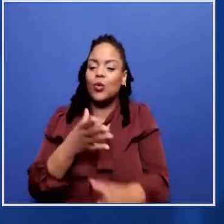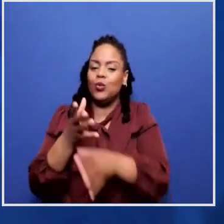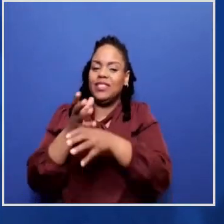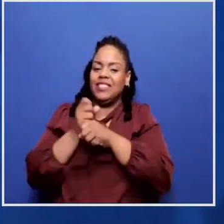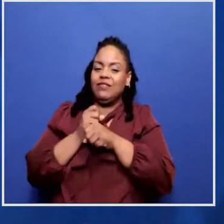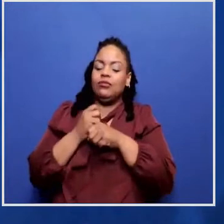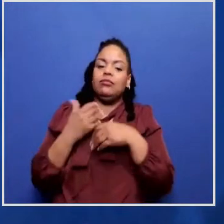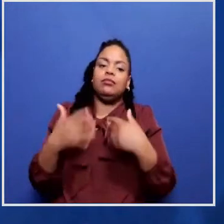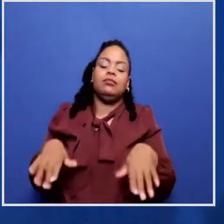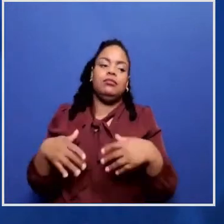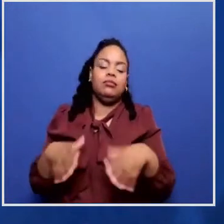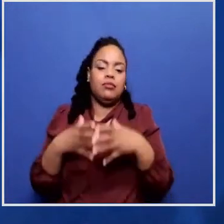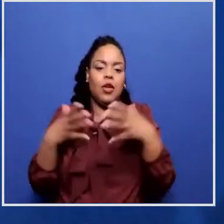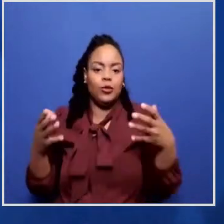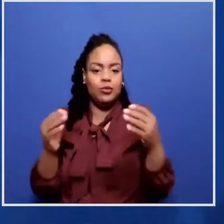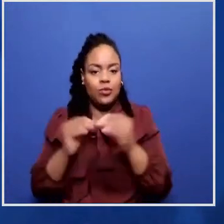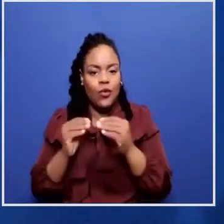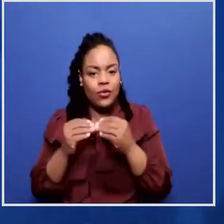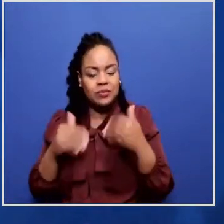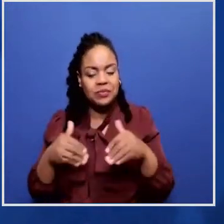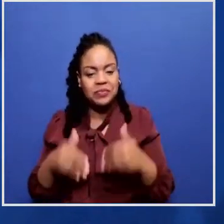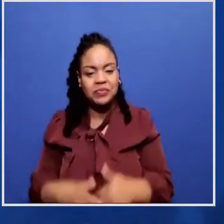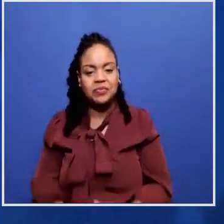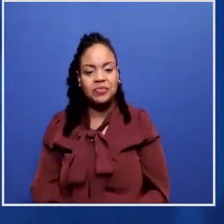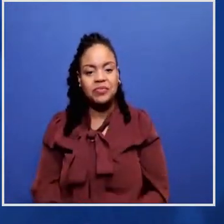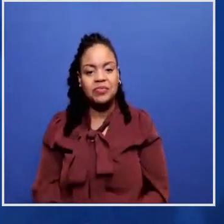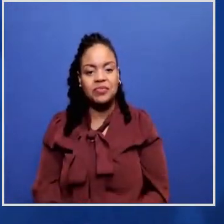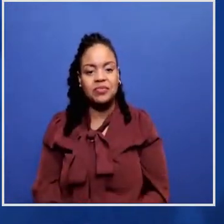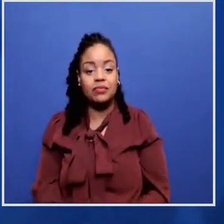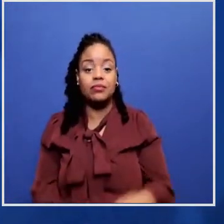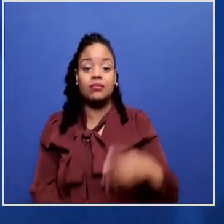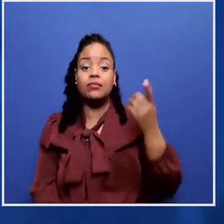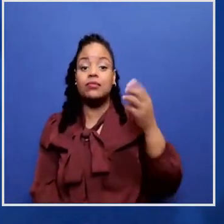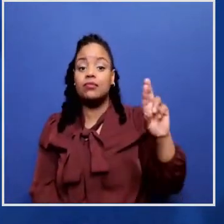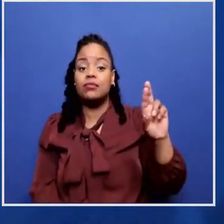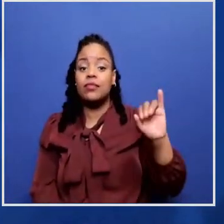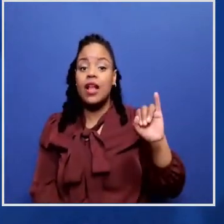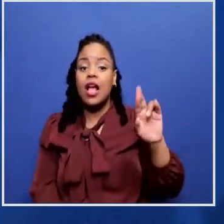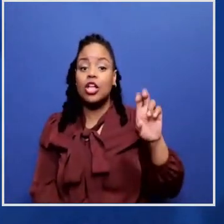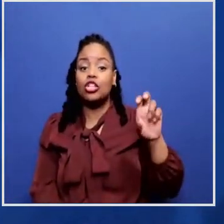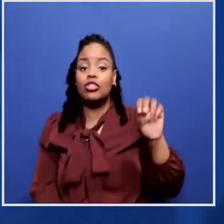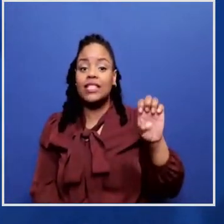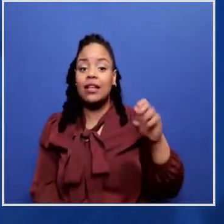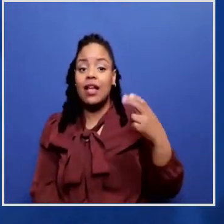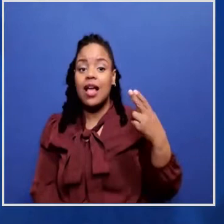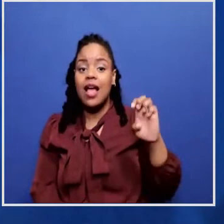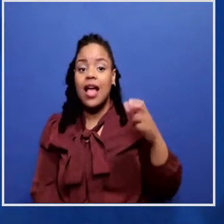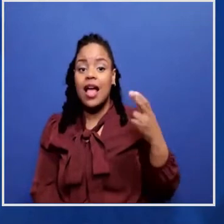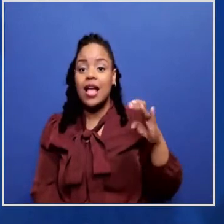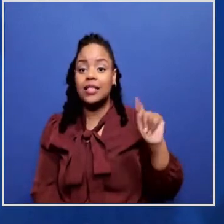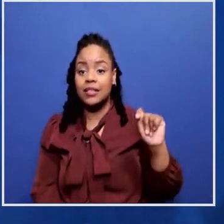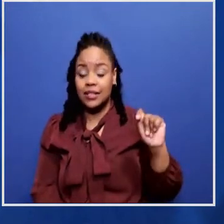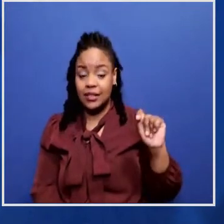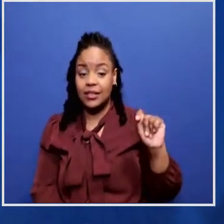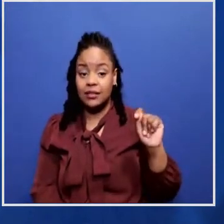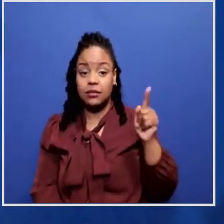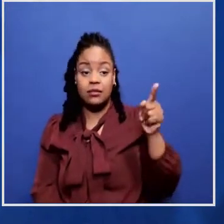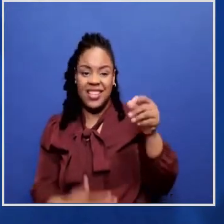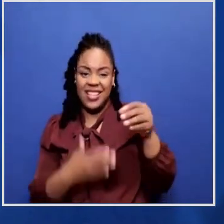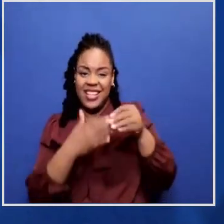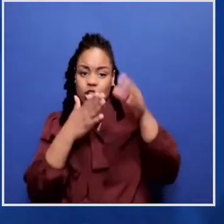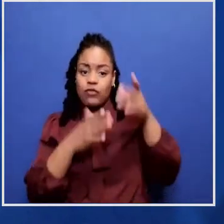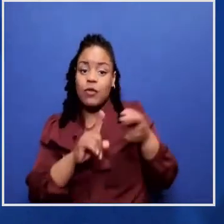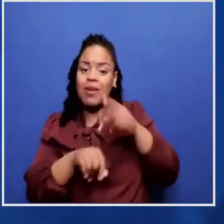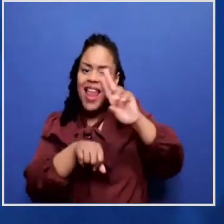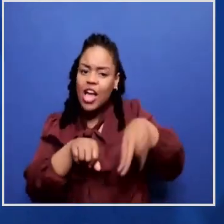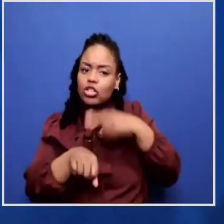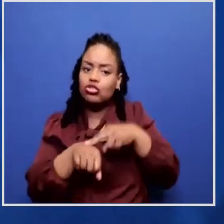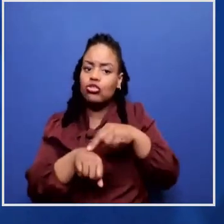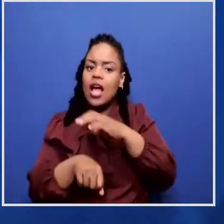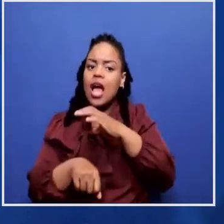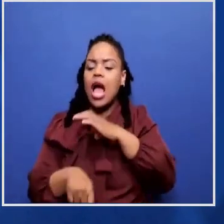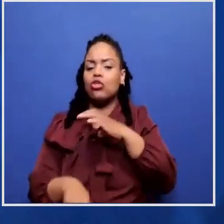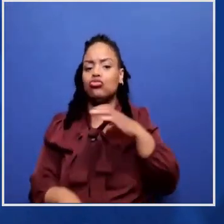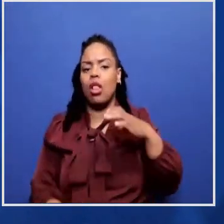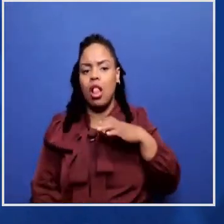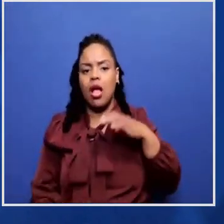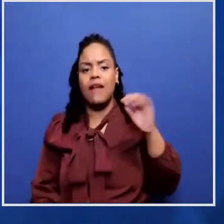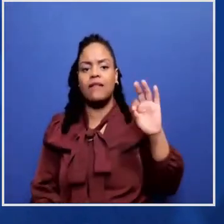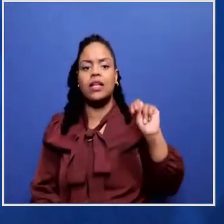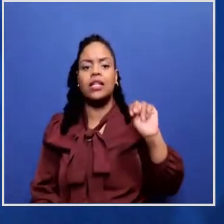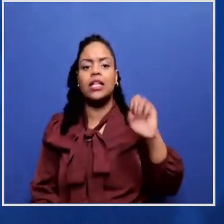I GAVE. DR. DOROTHY IRENE HITE,